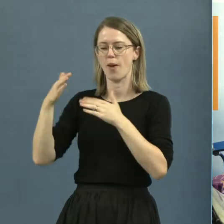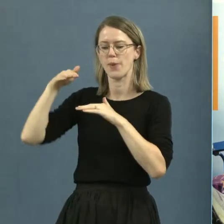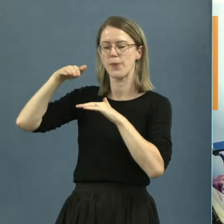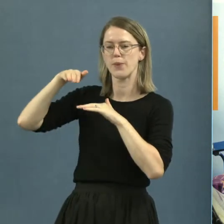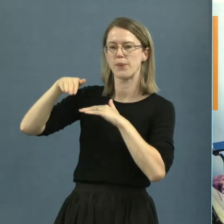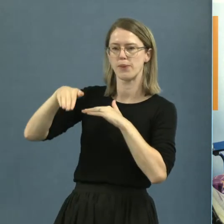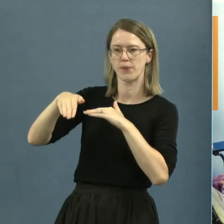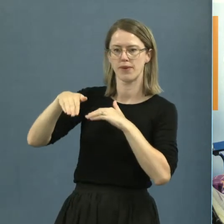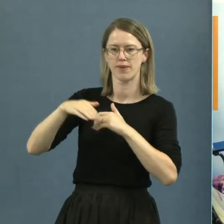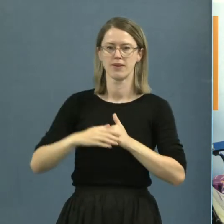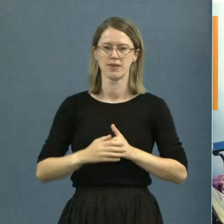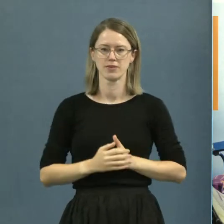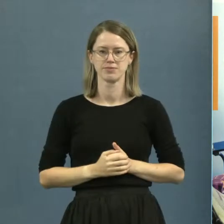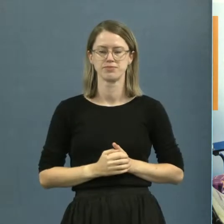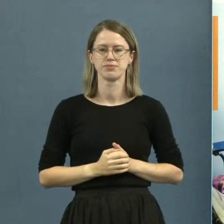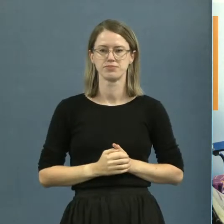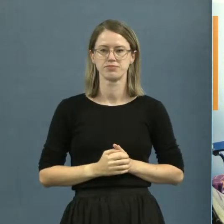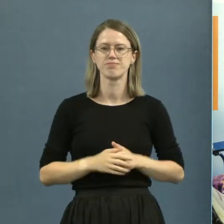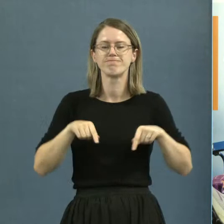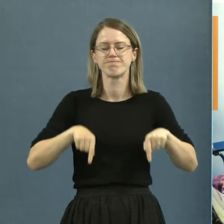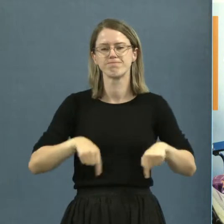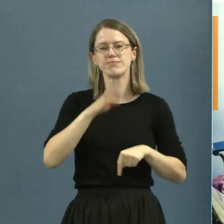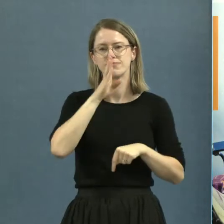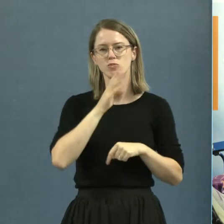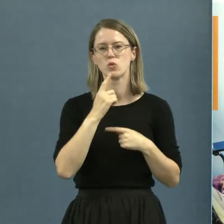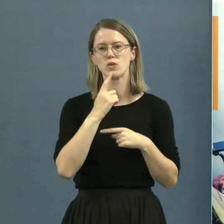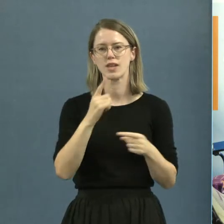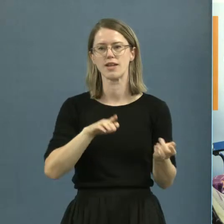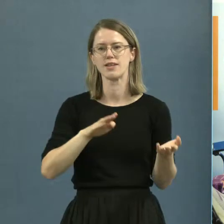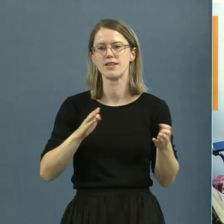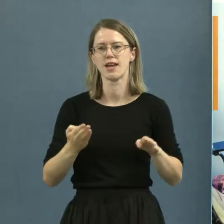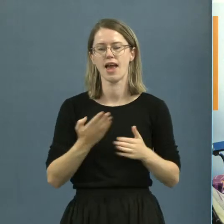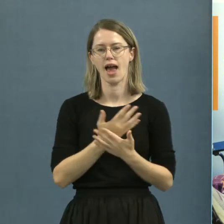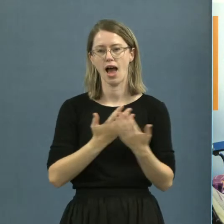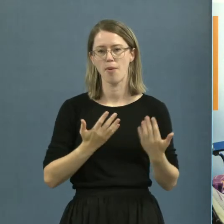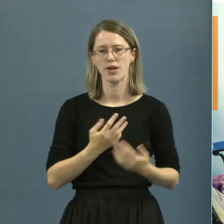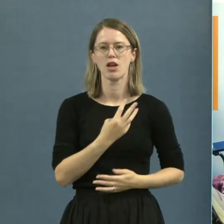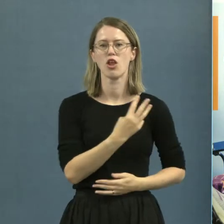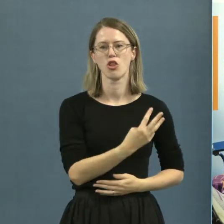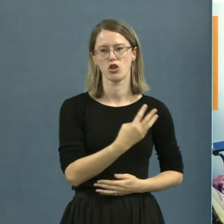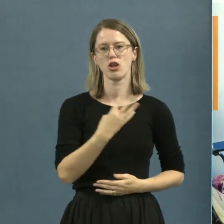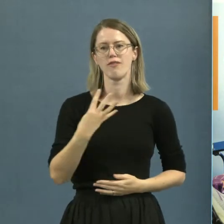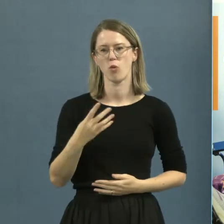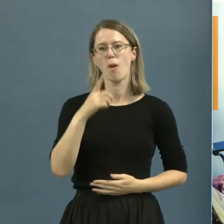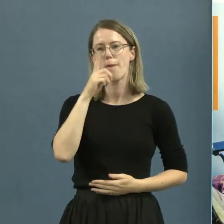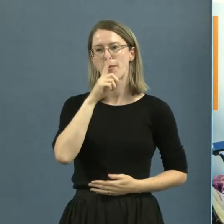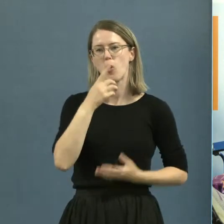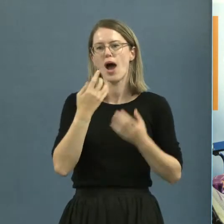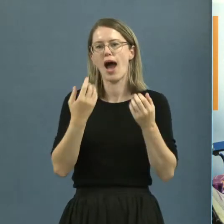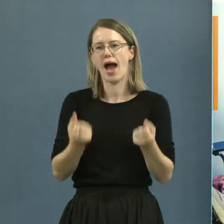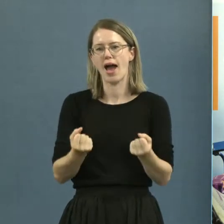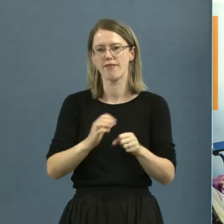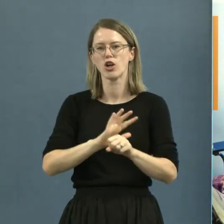and Tuesday respectively. Toda, we are sadly reporting the